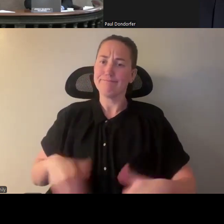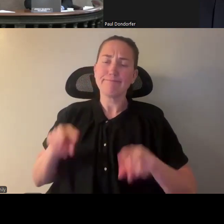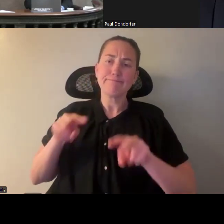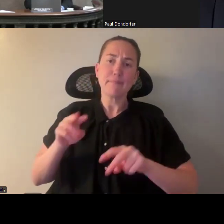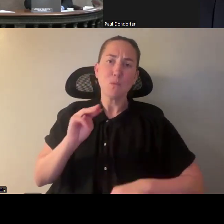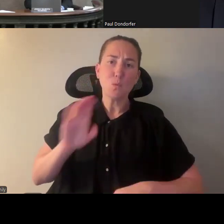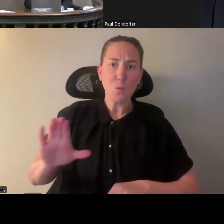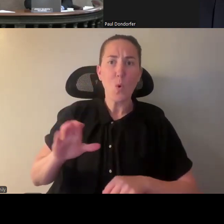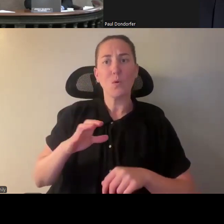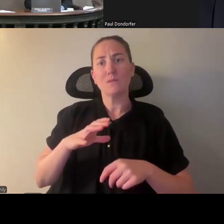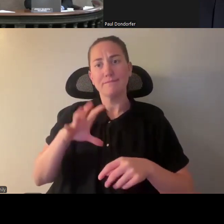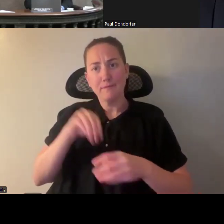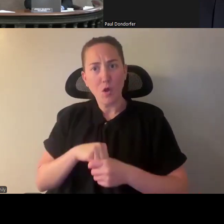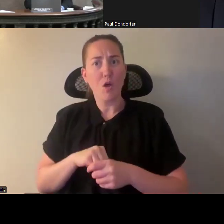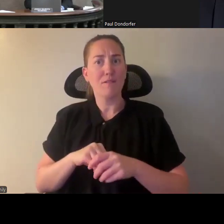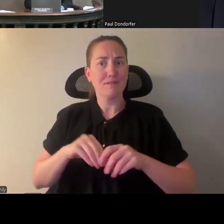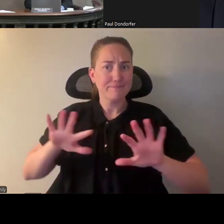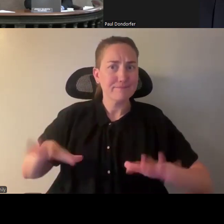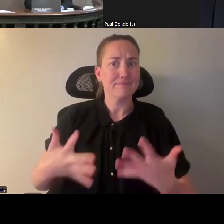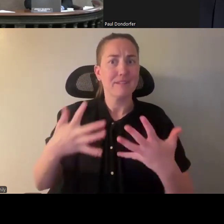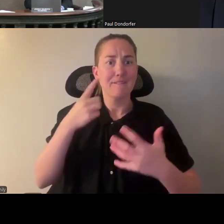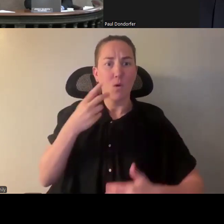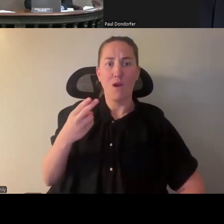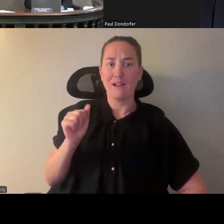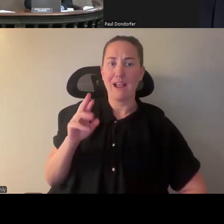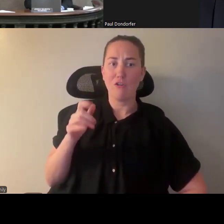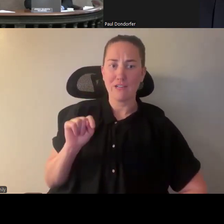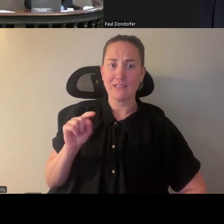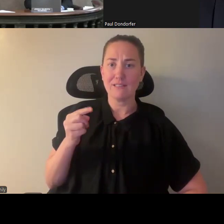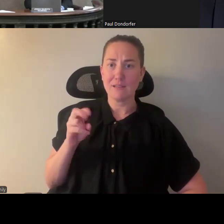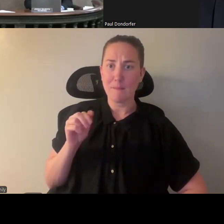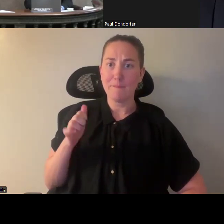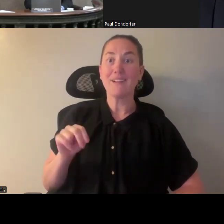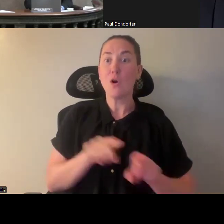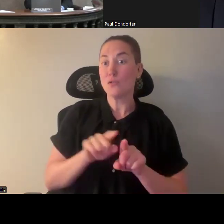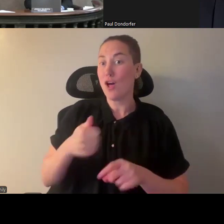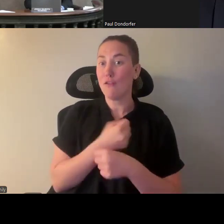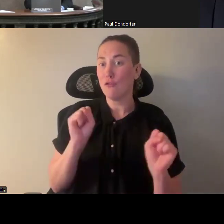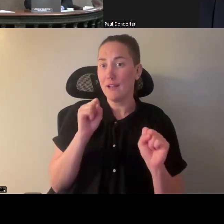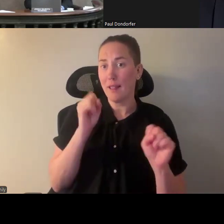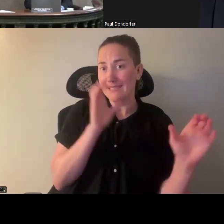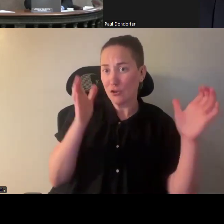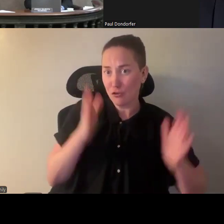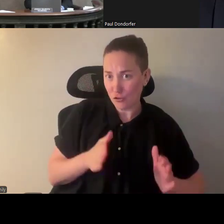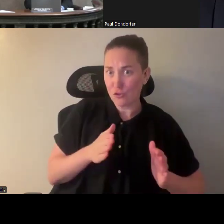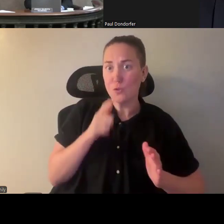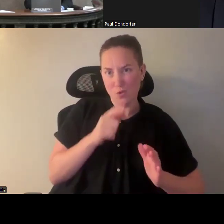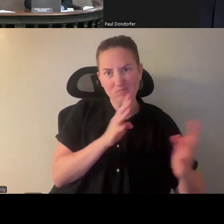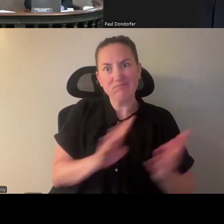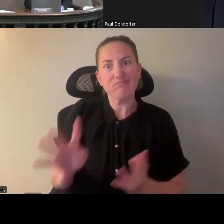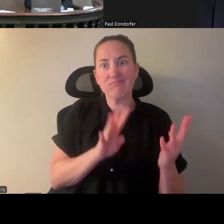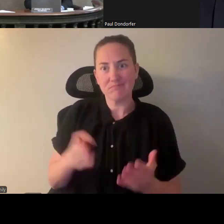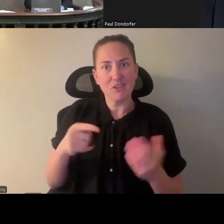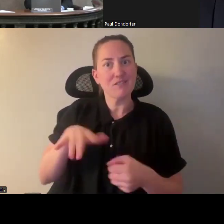uplifting the legacy of heman and other freedom seekers pass through our region and who will be